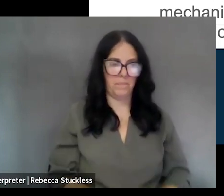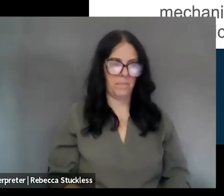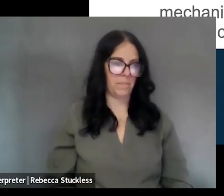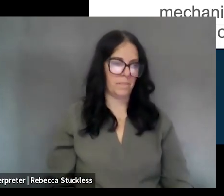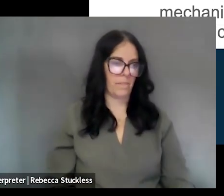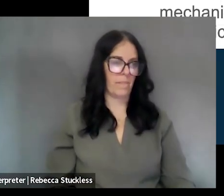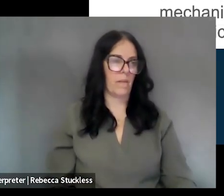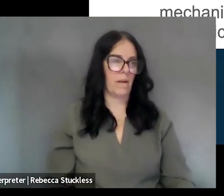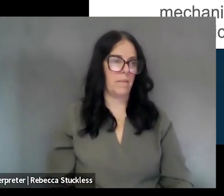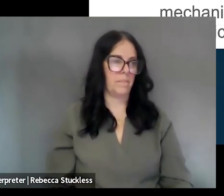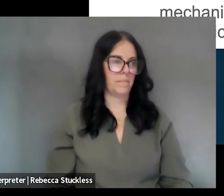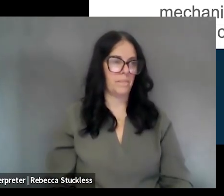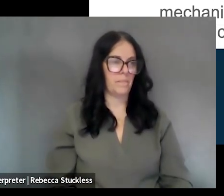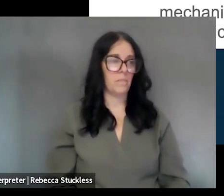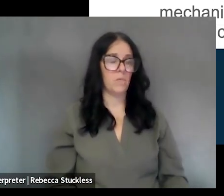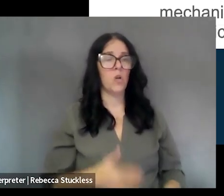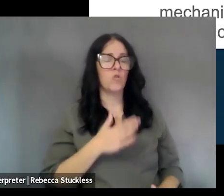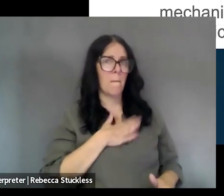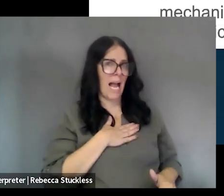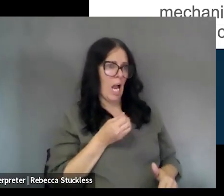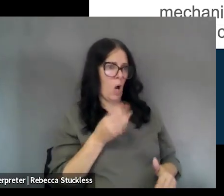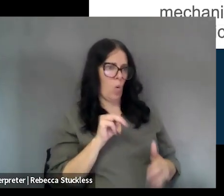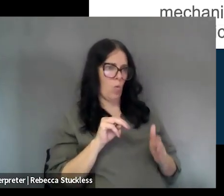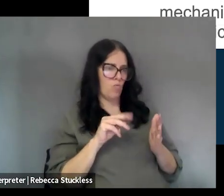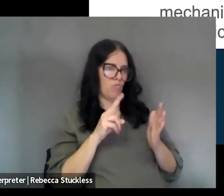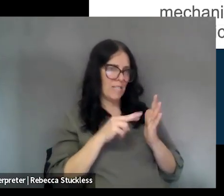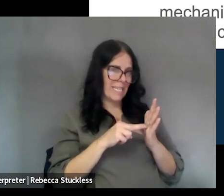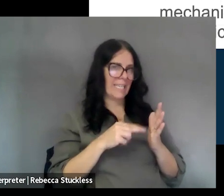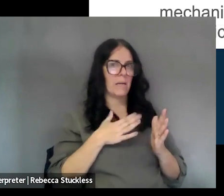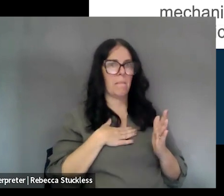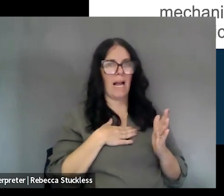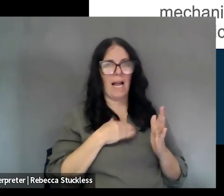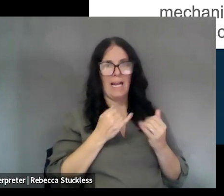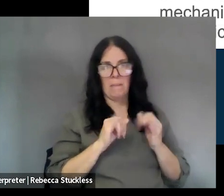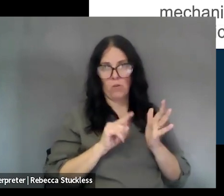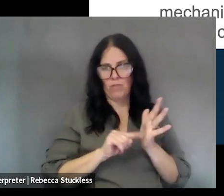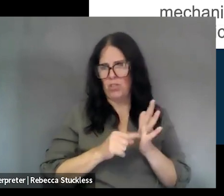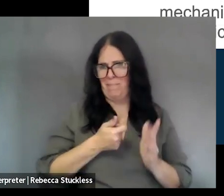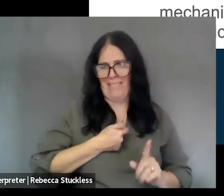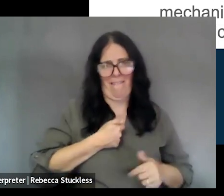through my independent research and my readings, especially sort of leading up to the point